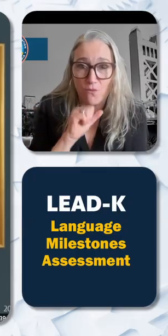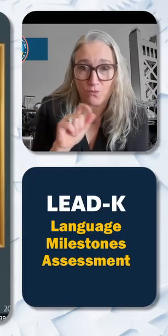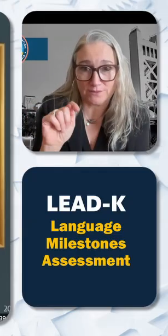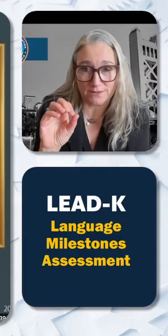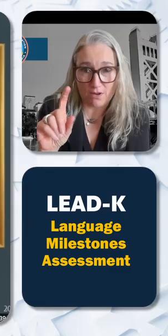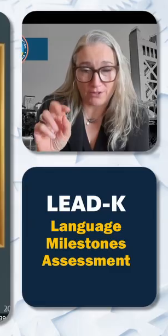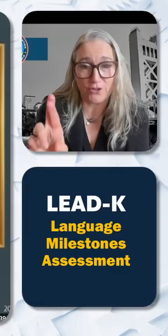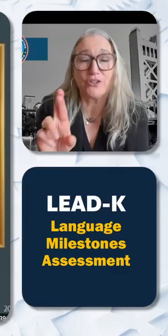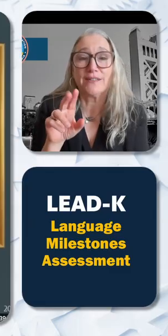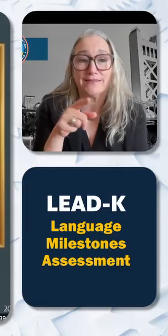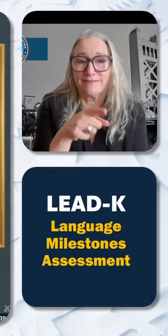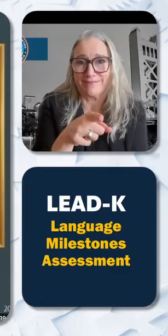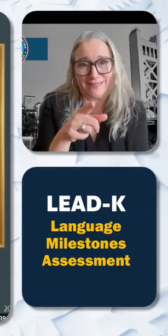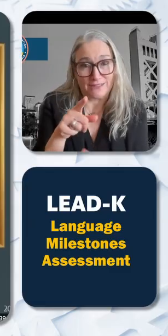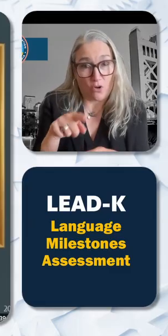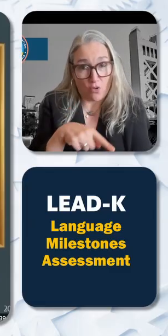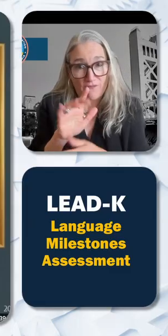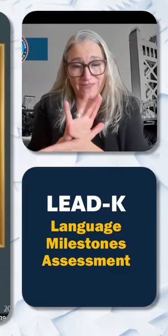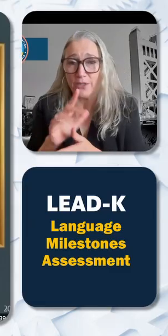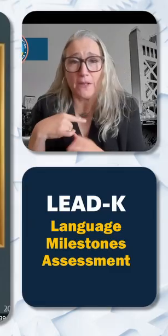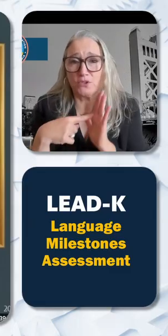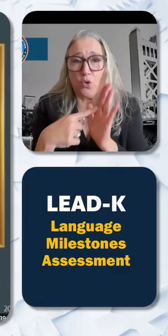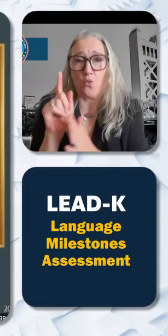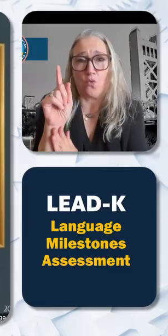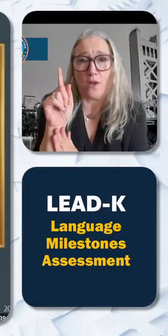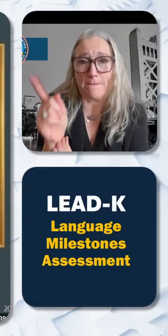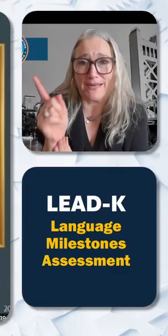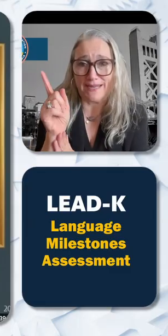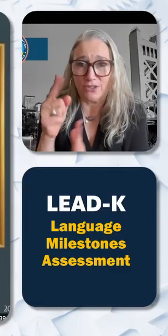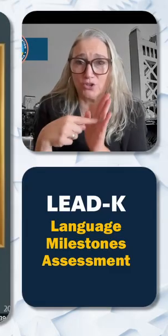I want to show you an example of a 19-month-old toddler. It's a long video,